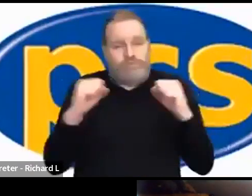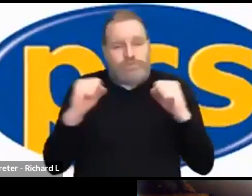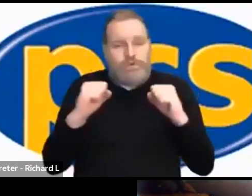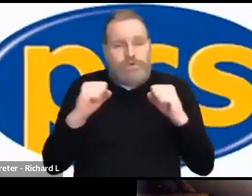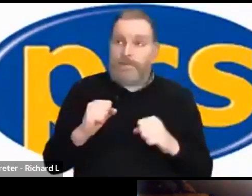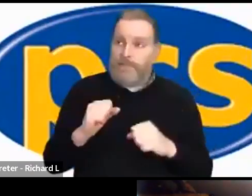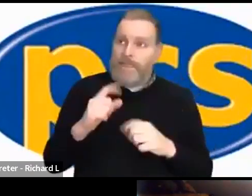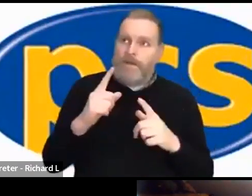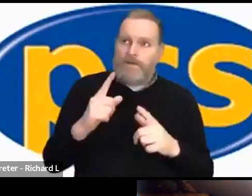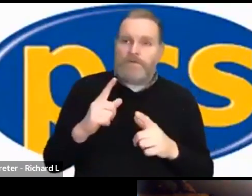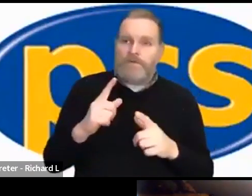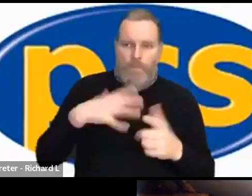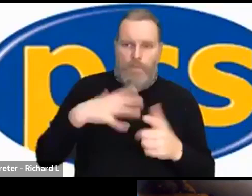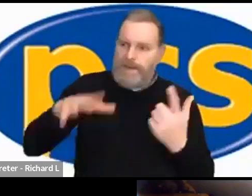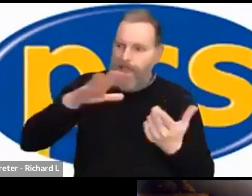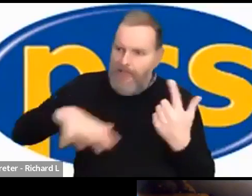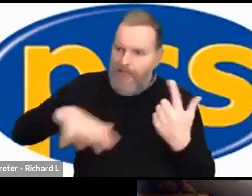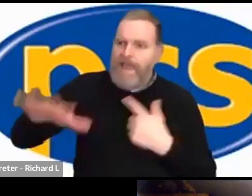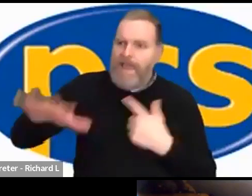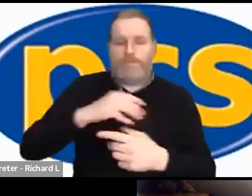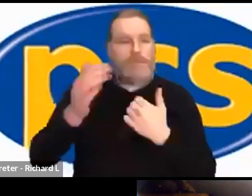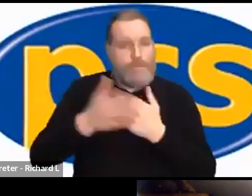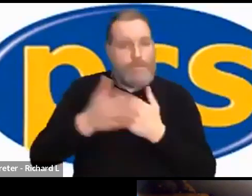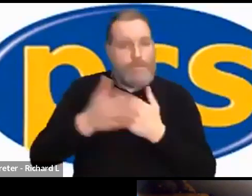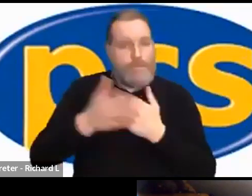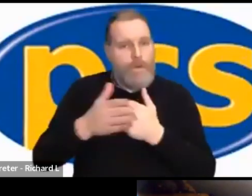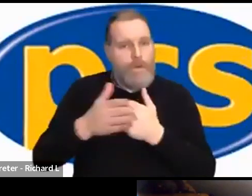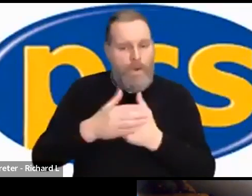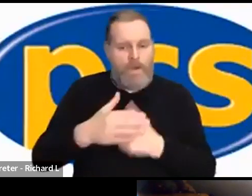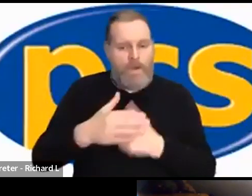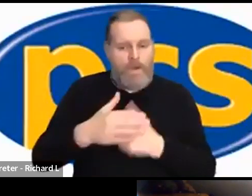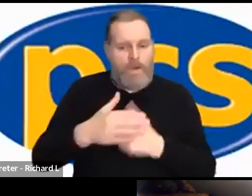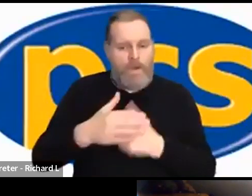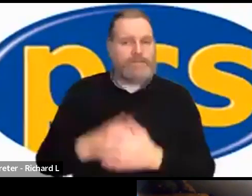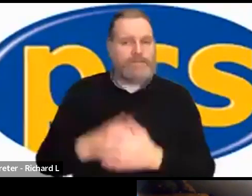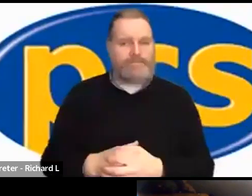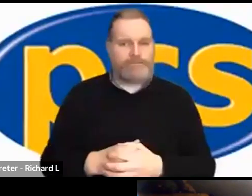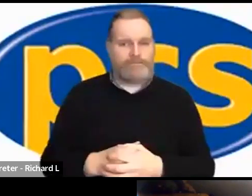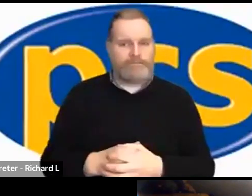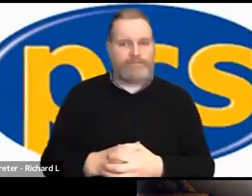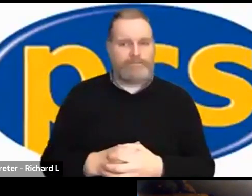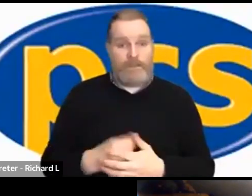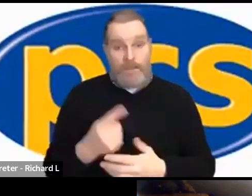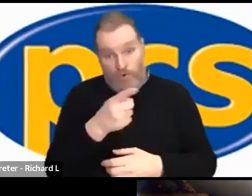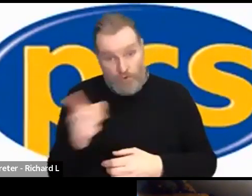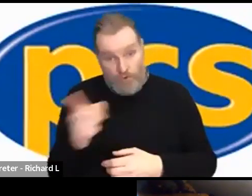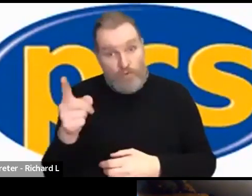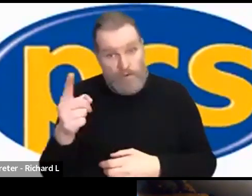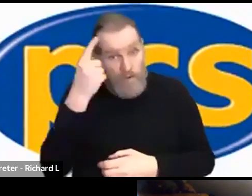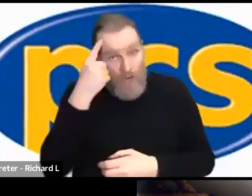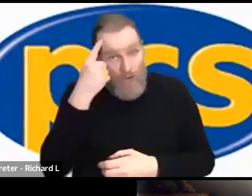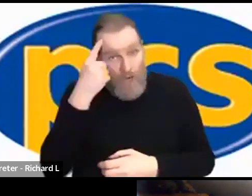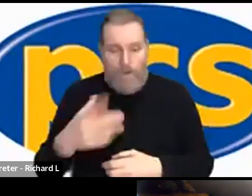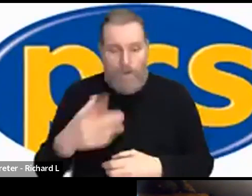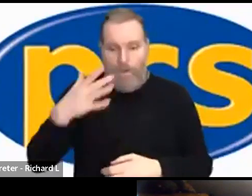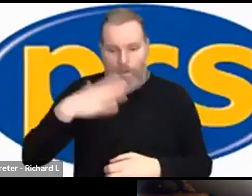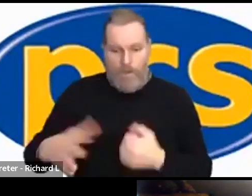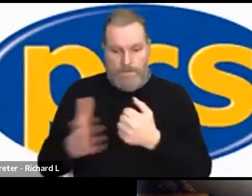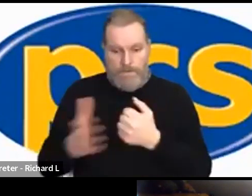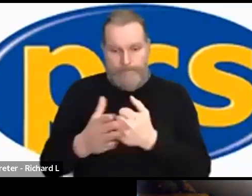on behalf of everybody on this call, and every member of the Union more of more of that is to come come. But you know you need more money money. You